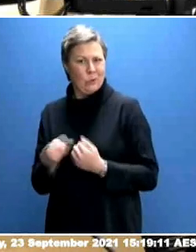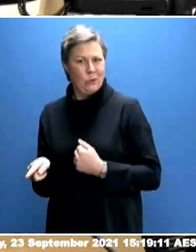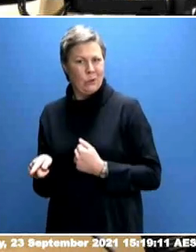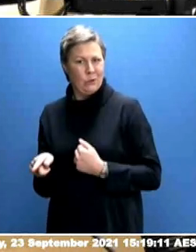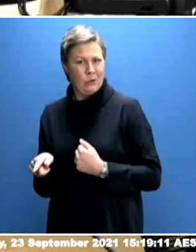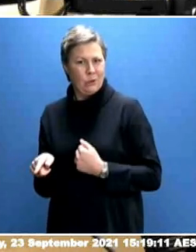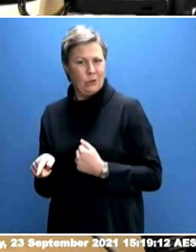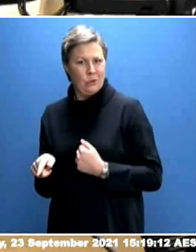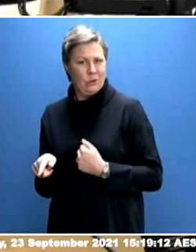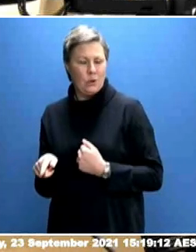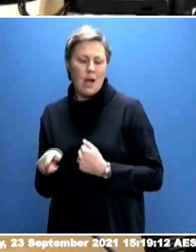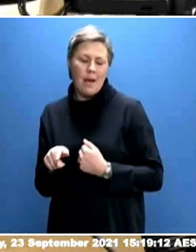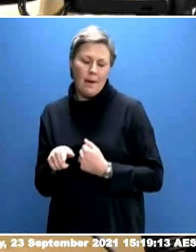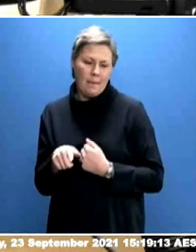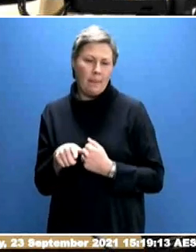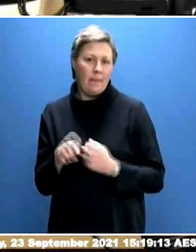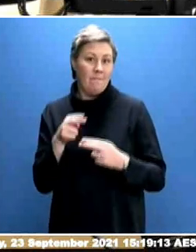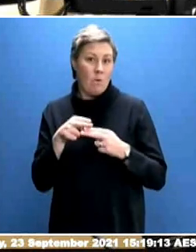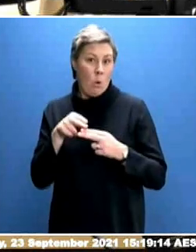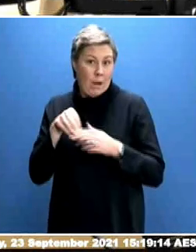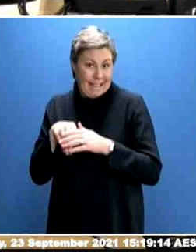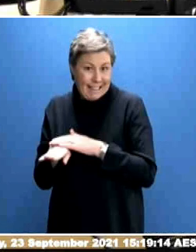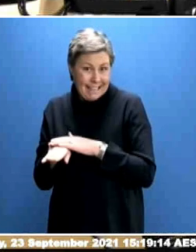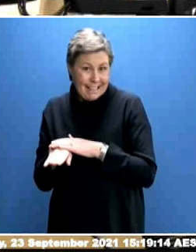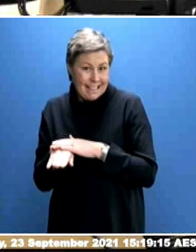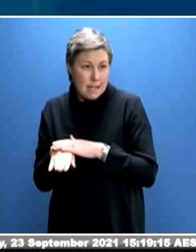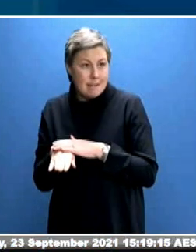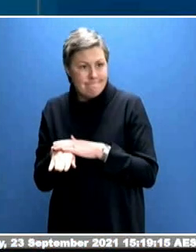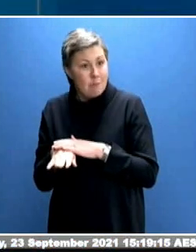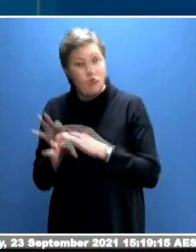The eligibility criteria for entry? No.